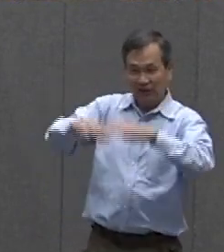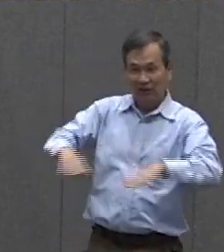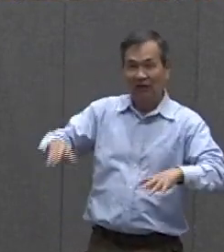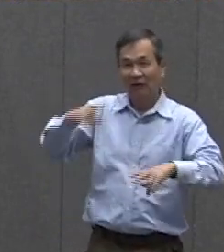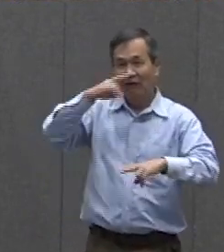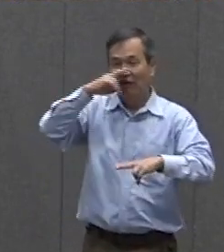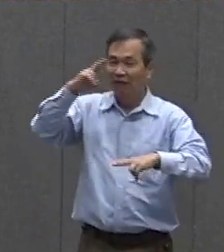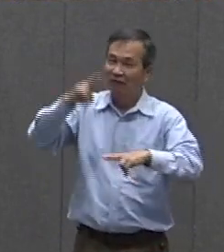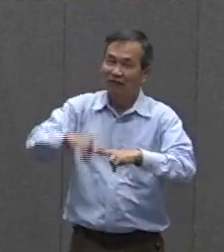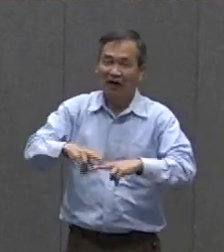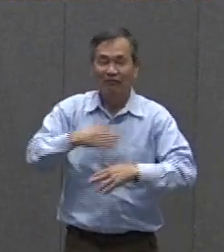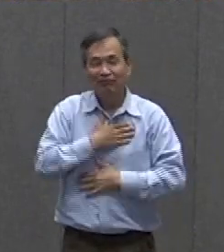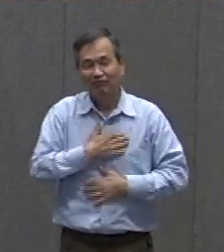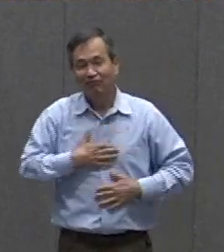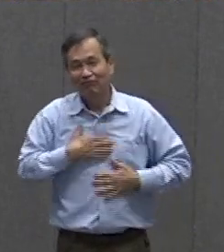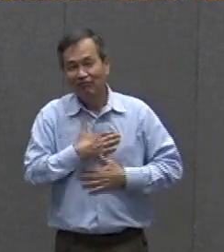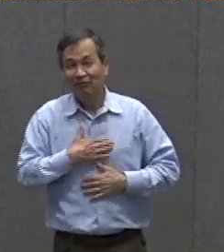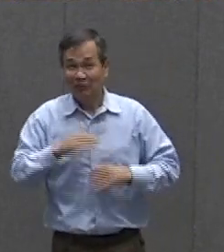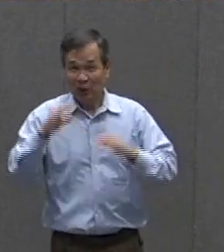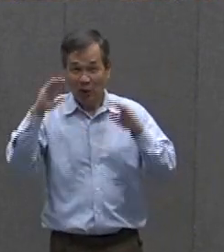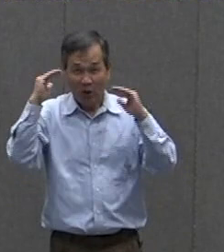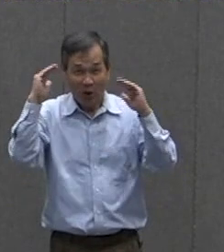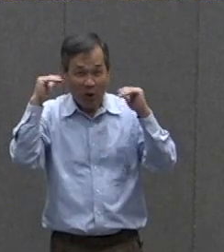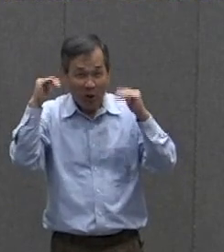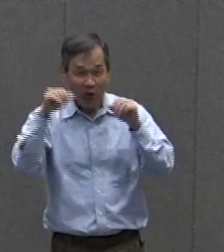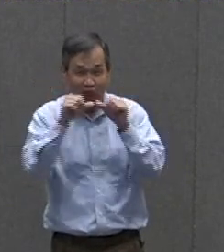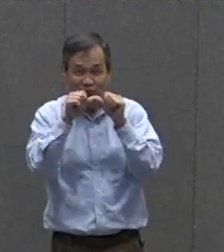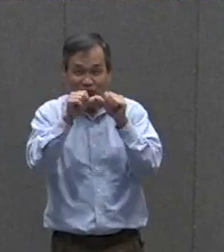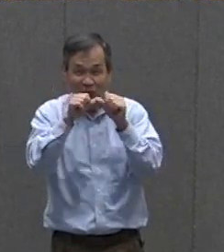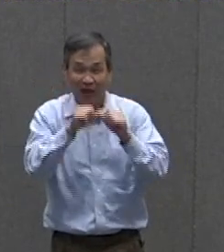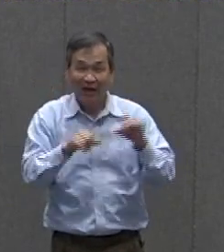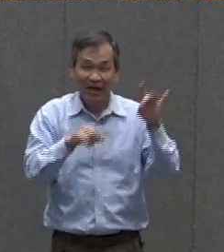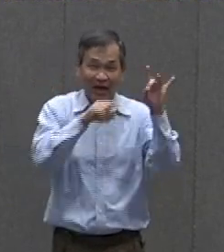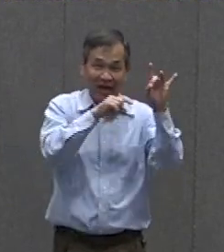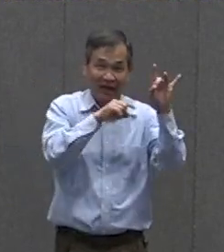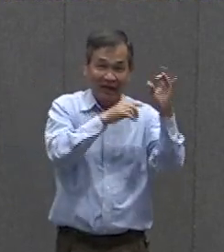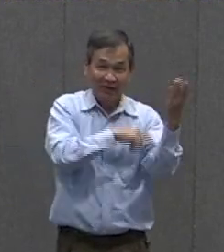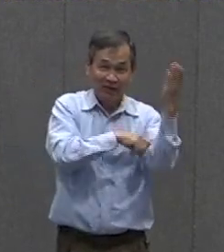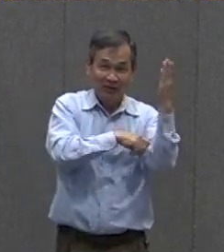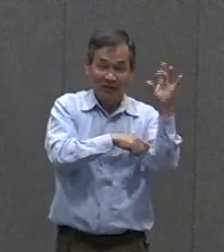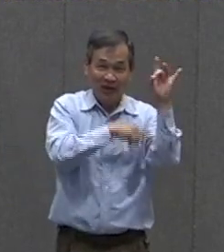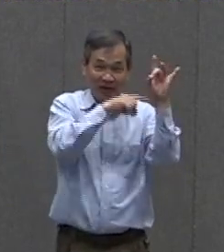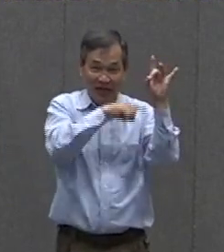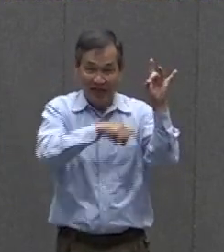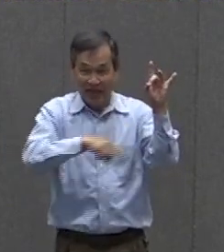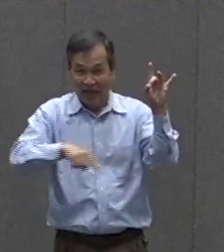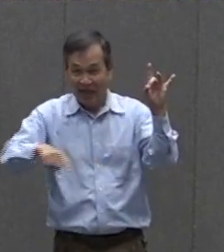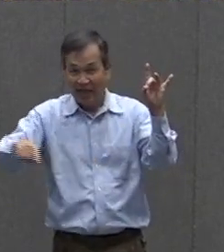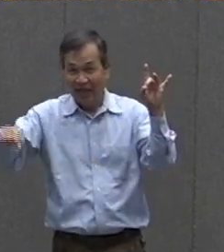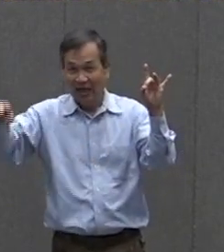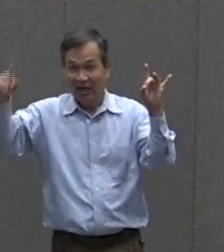that they can do. I hope that you'll stay with us between 8:00 a.m this morning, as way as all the way up to noon,